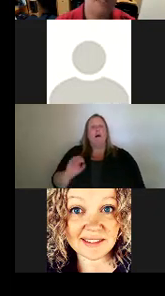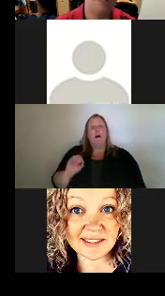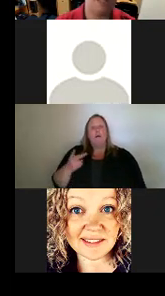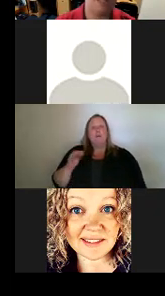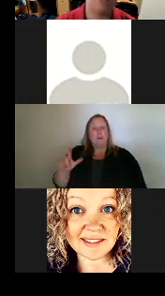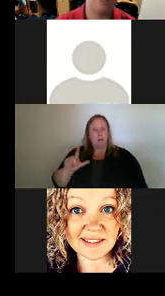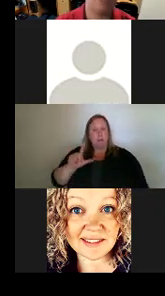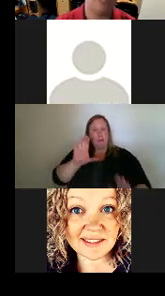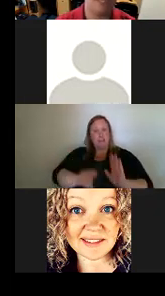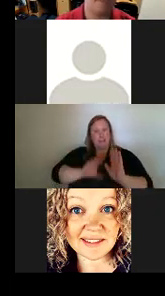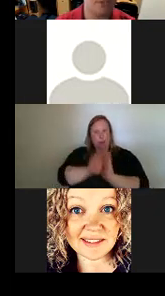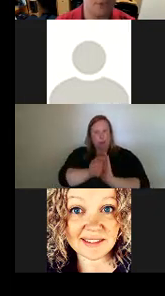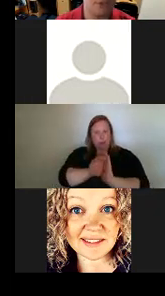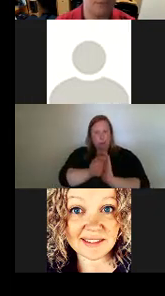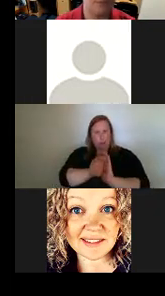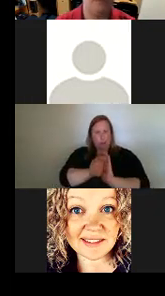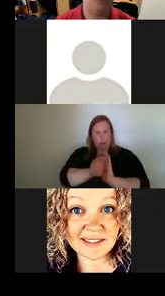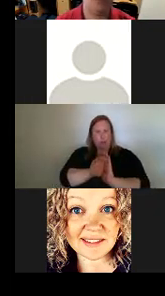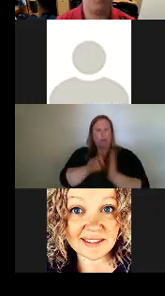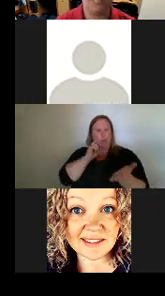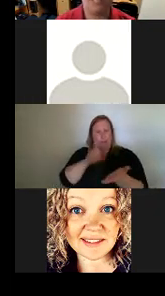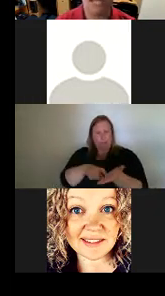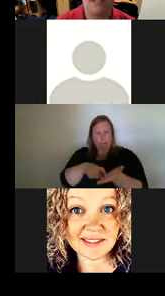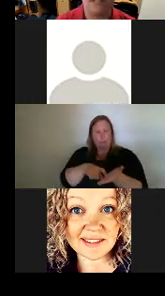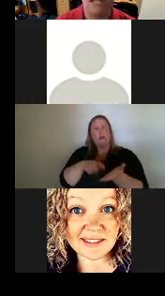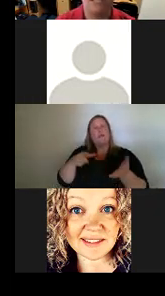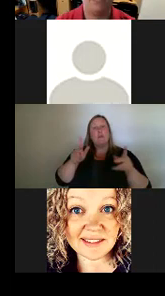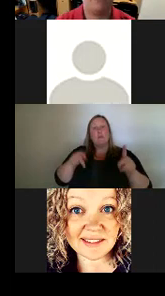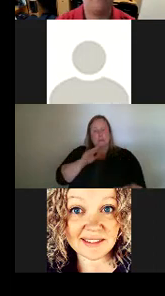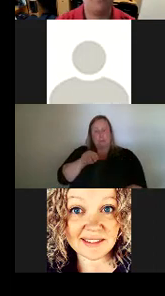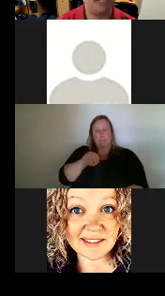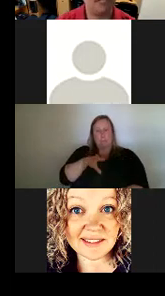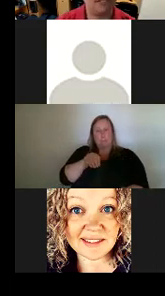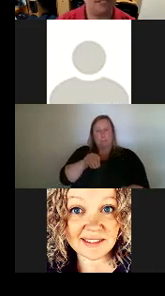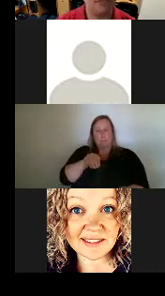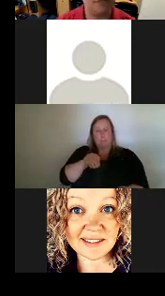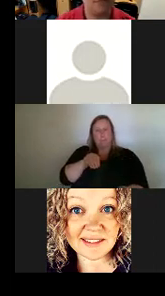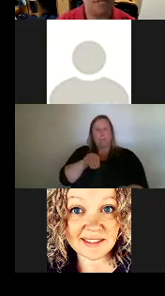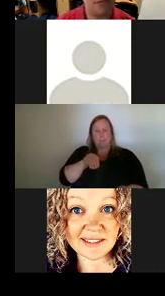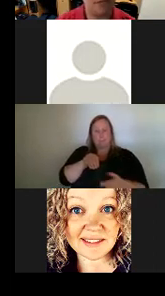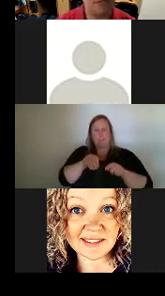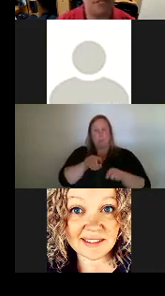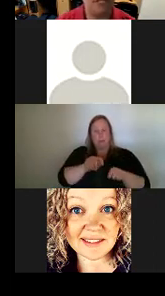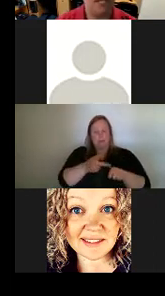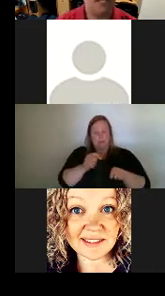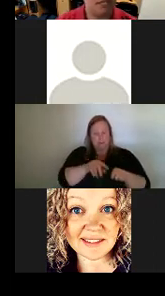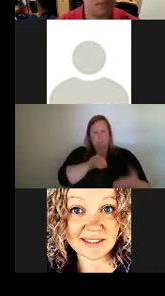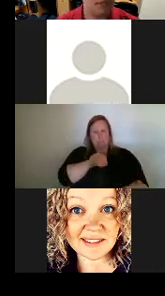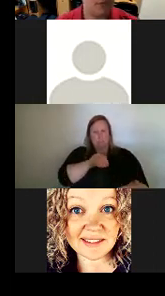THIS ALLOWS A USER TO TAKE A PICTURE OR SCAN TEXT AND THEN IT CONVERTS THAT TEXT FROM AN IMAGE AND THEN IT CAN BE READ